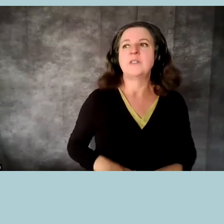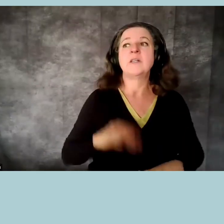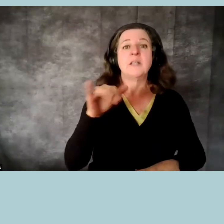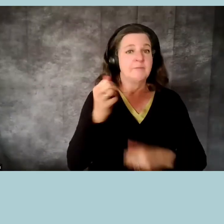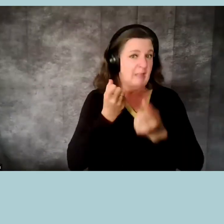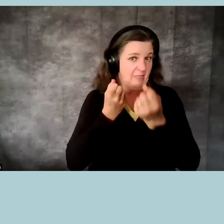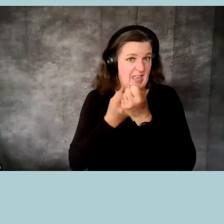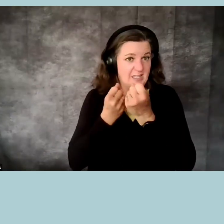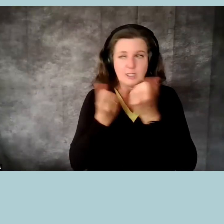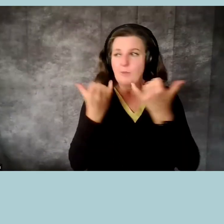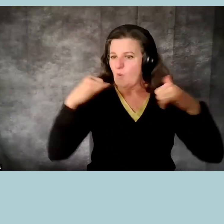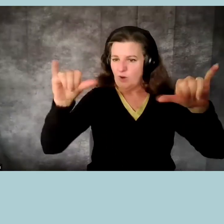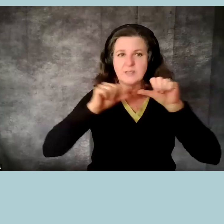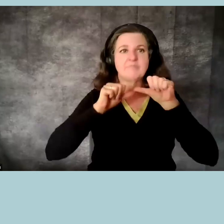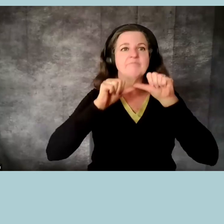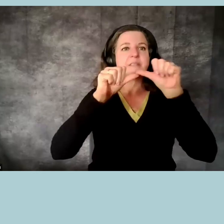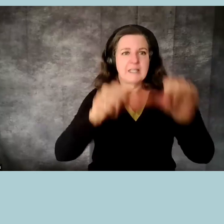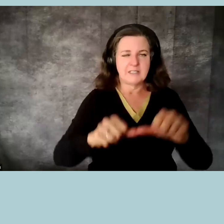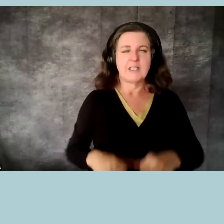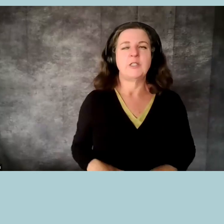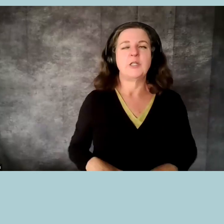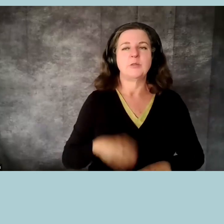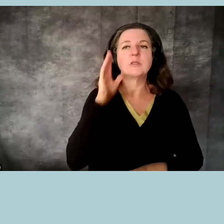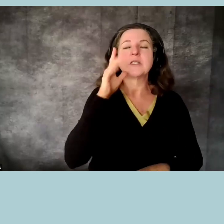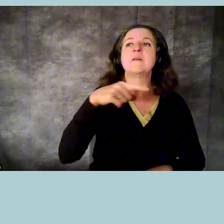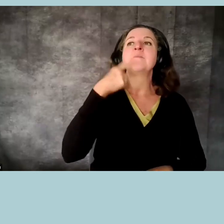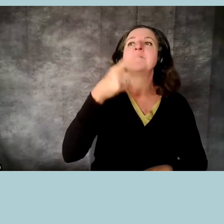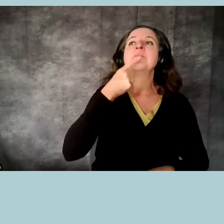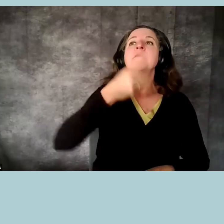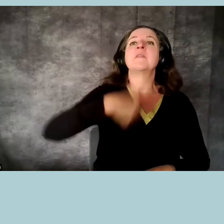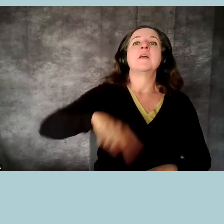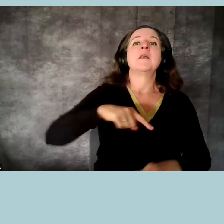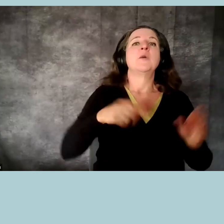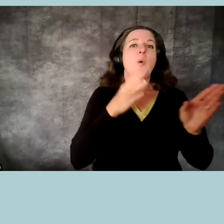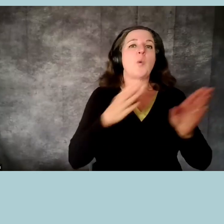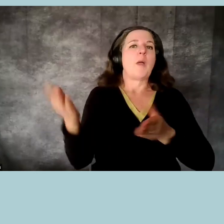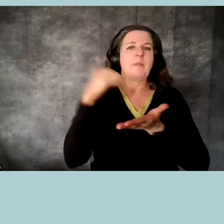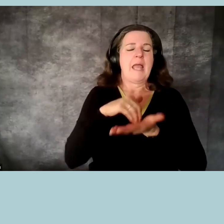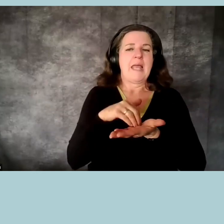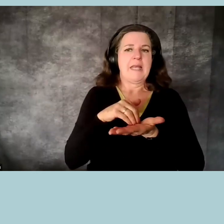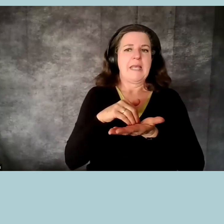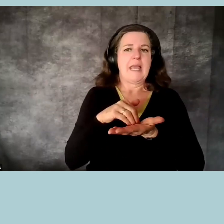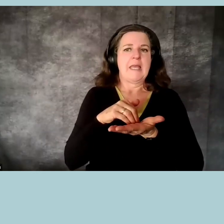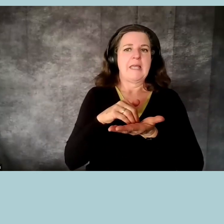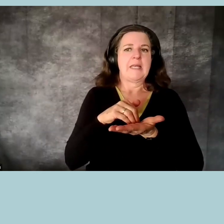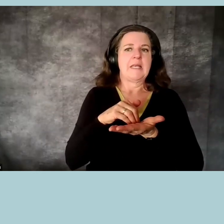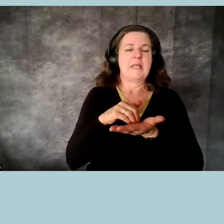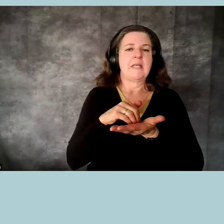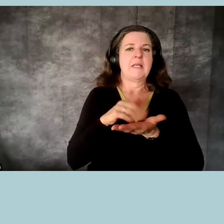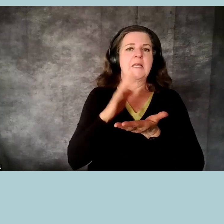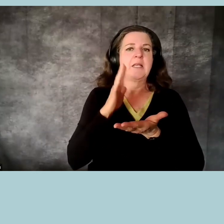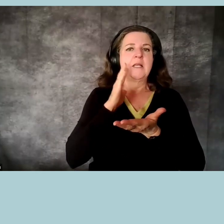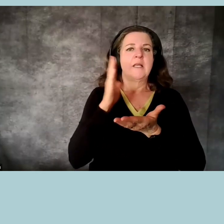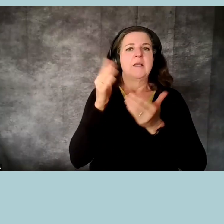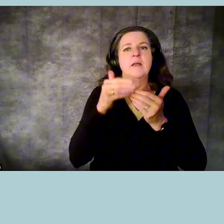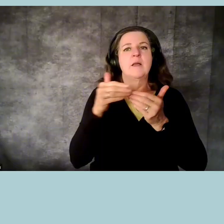I will say we plan again on posting our community engagement plan but we'll also be doing annual